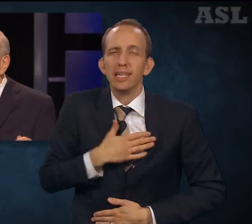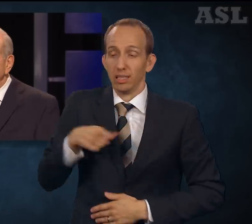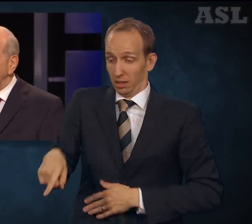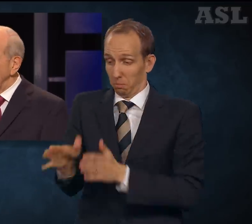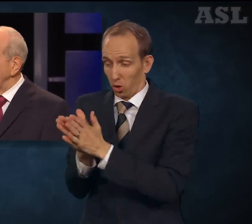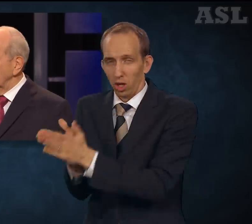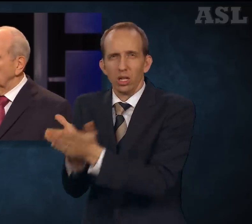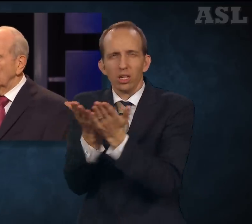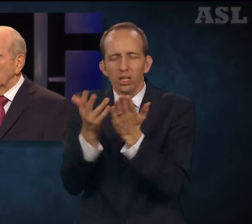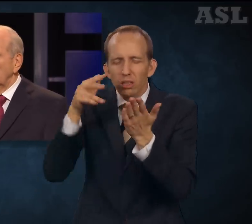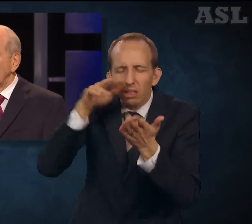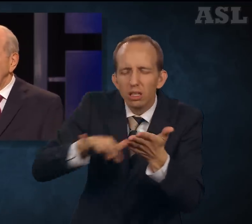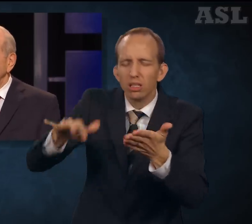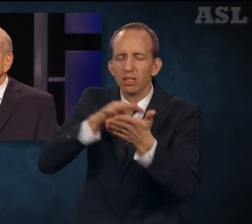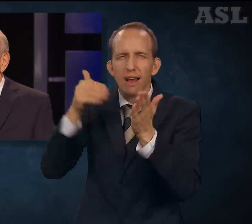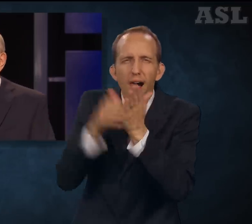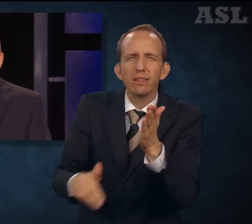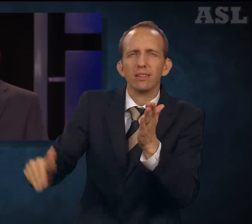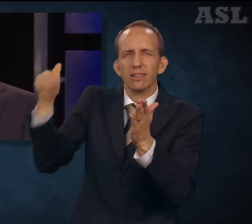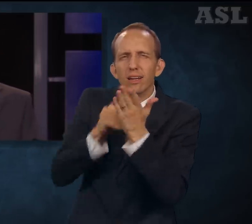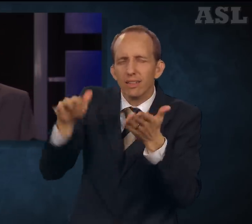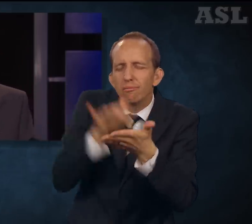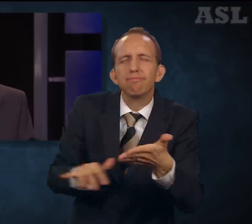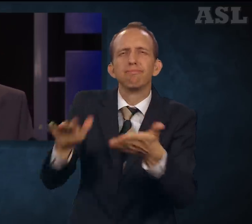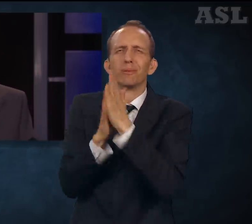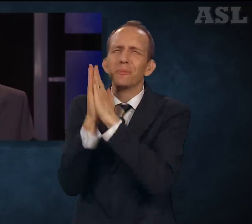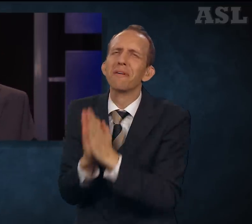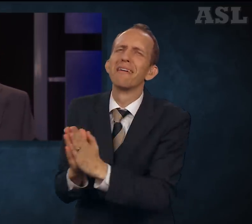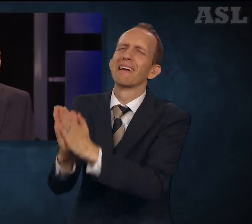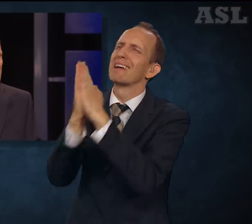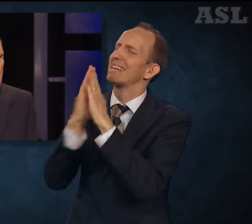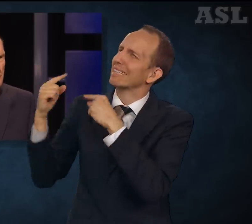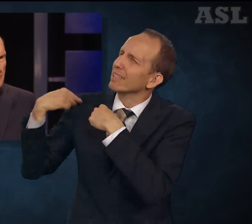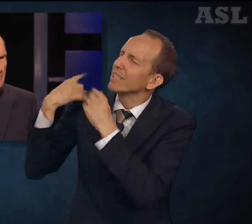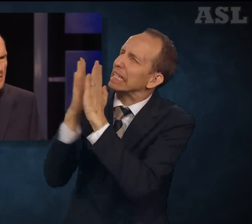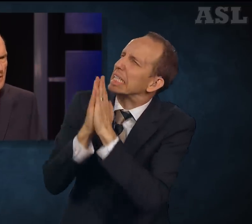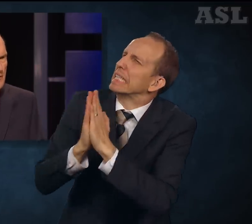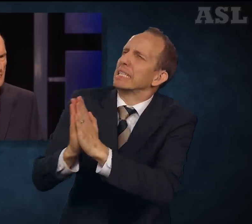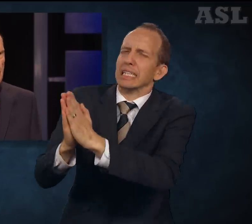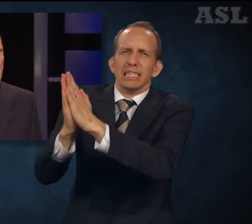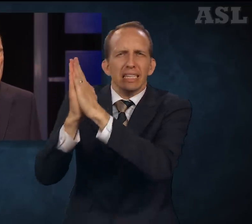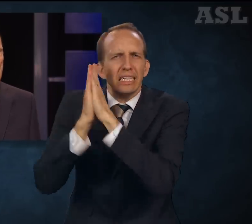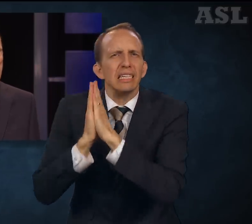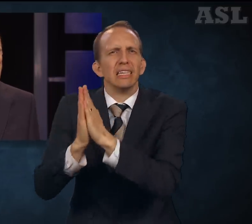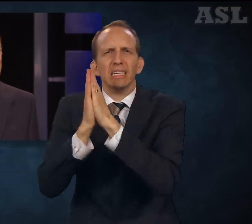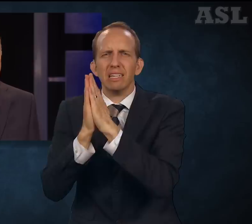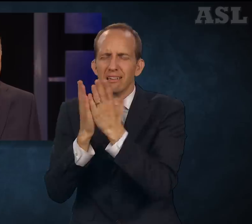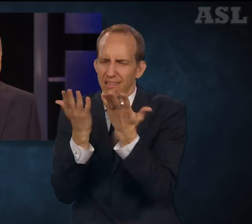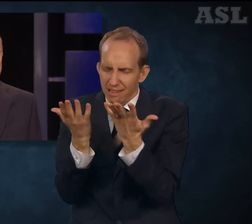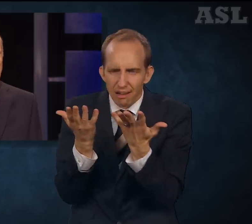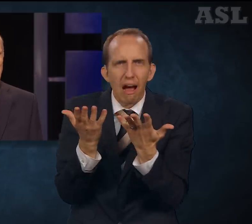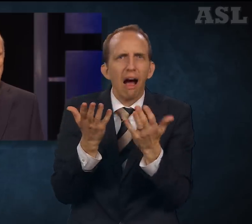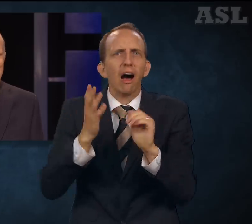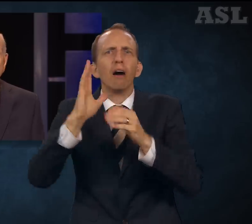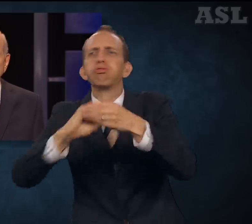NOW AS HIS HUMBLE SERVANT, I PLEAD WITH YOU TO STUDY THIS BOOKLET AGAIN. PRAYERFULLY READ IT LIKE YOU'VE NEVER READ IT BEFORE. MARK IT UP.